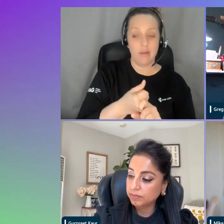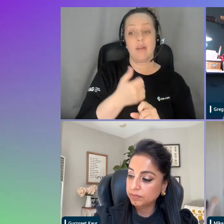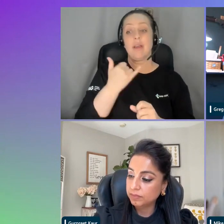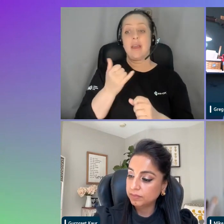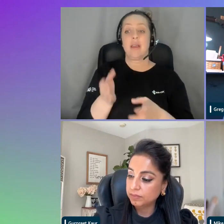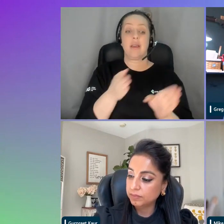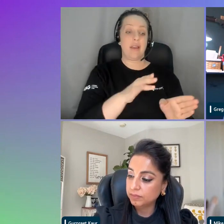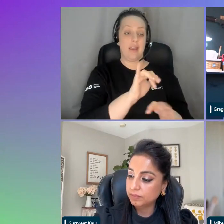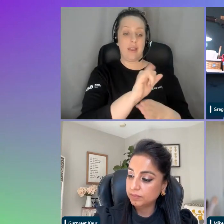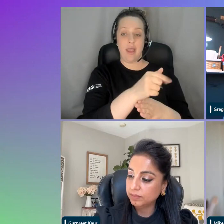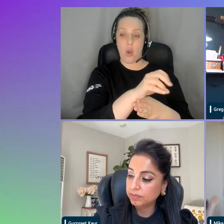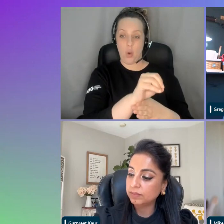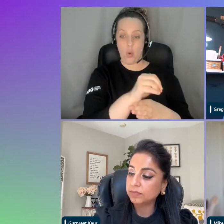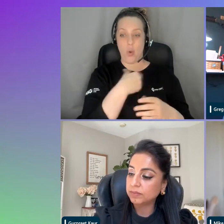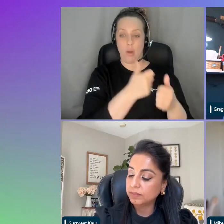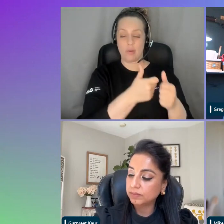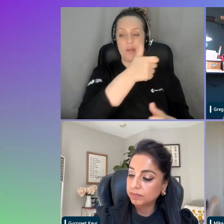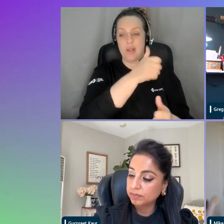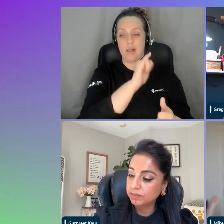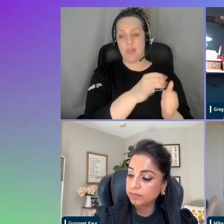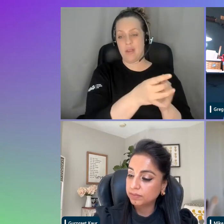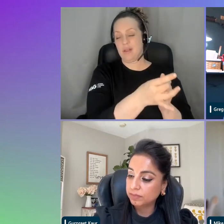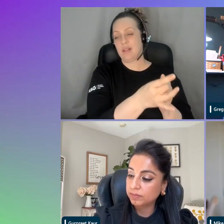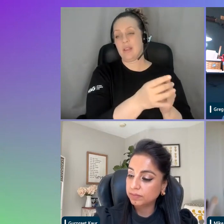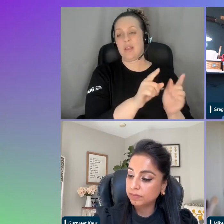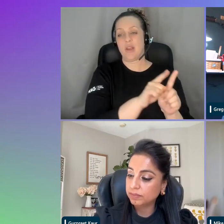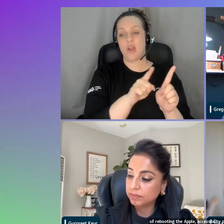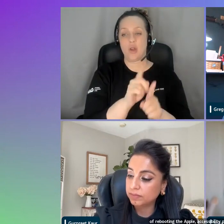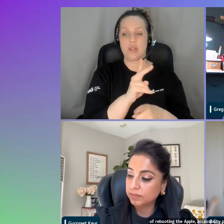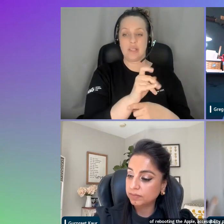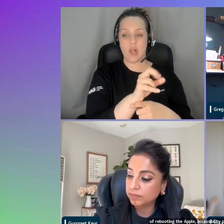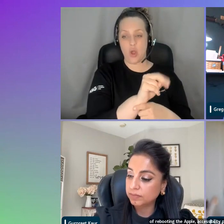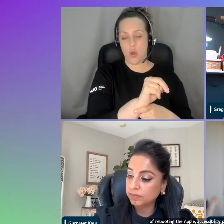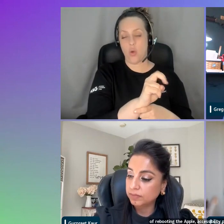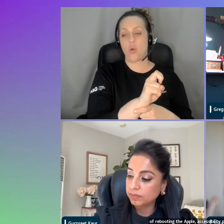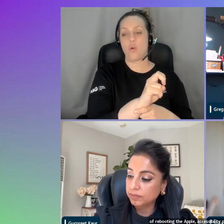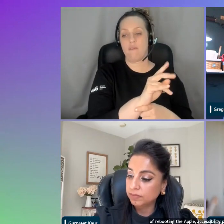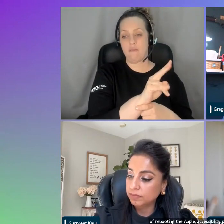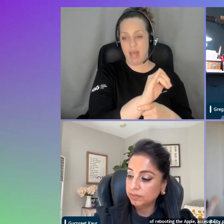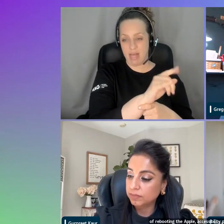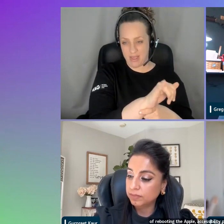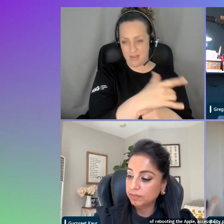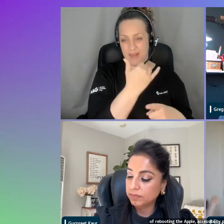Yahoo, where I was head of Yahoo ! Uh, also in Silicon Valley. Um, that went through an interesting transformation